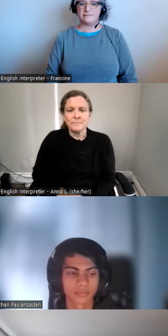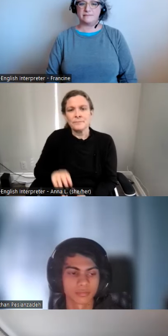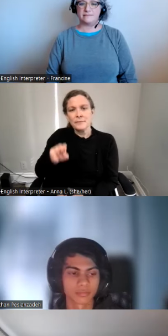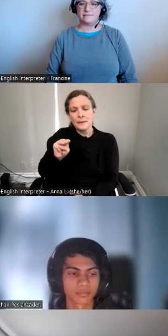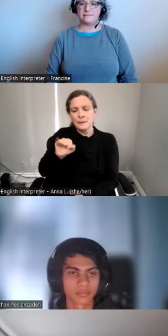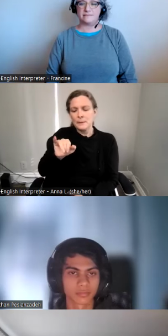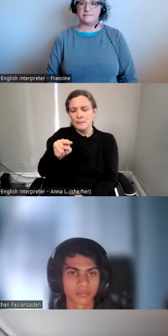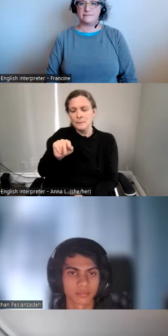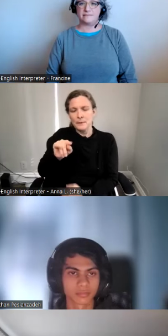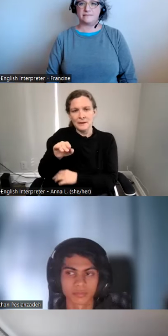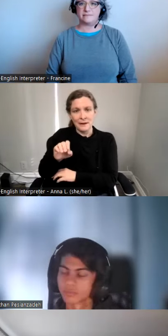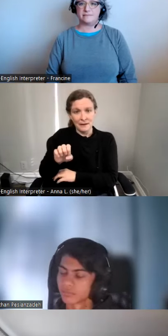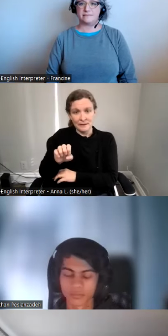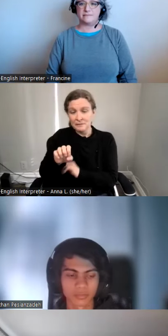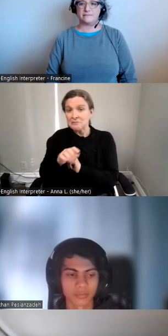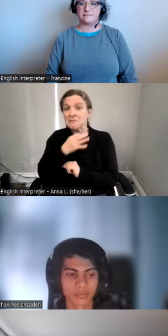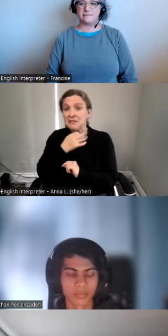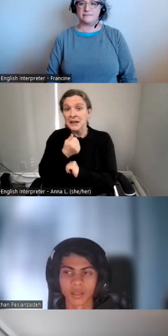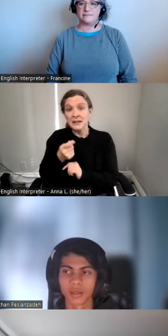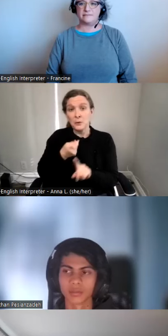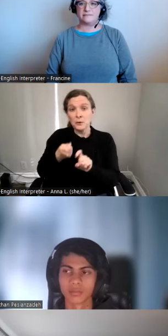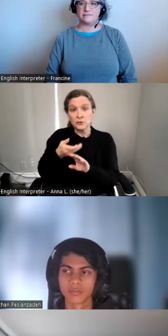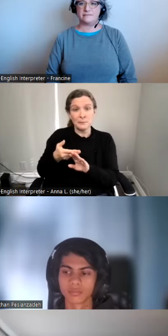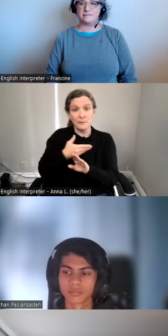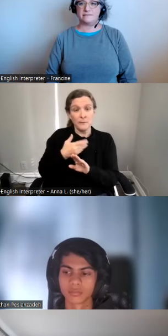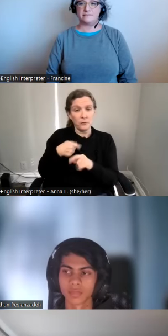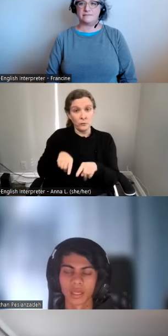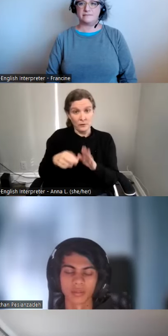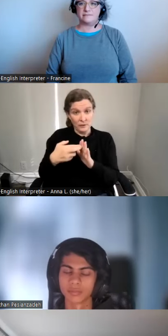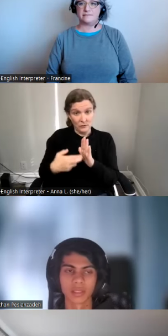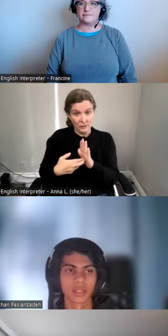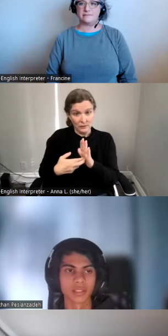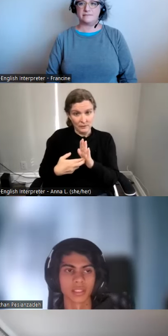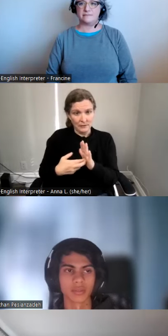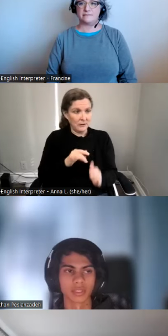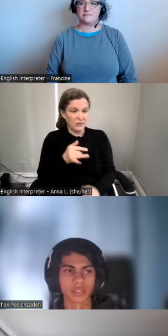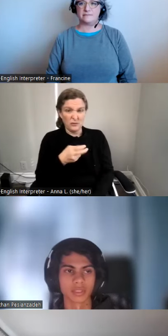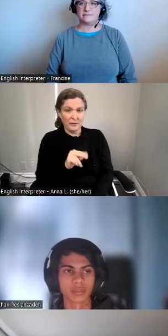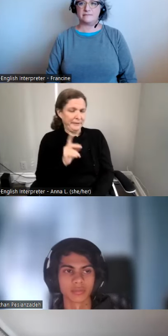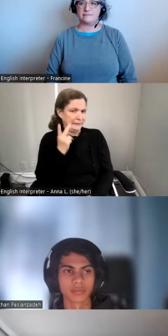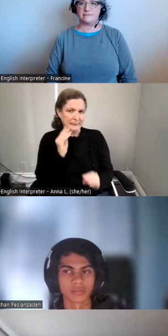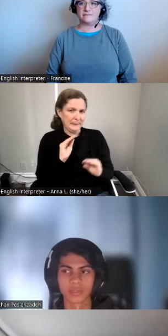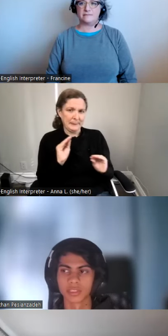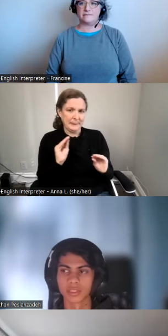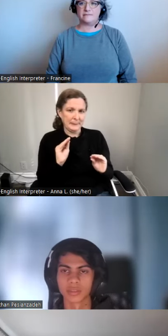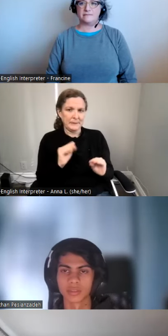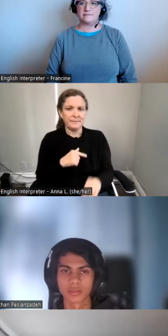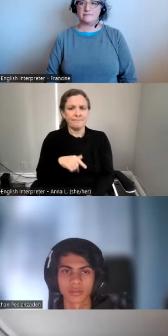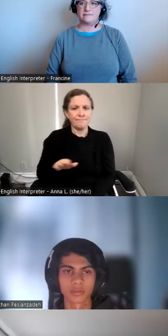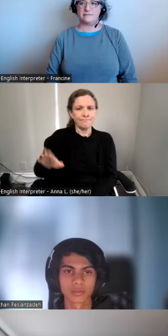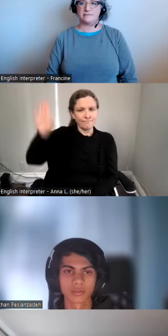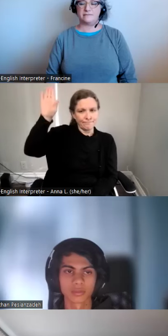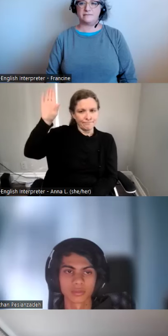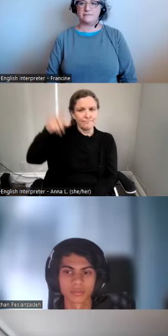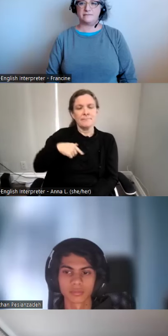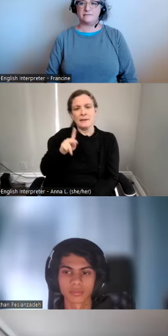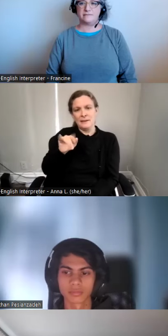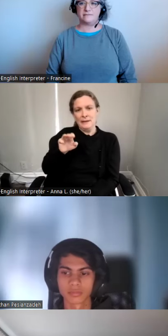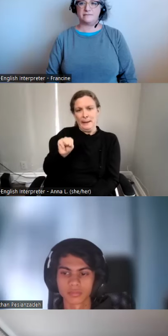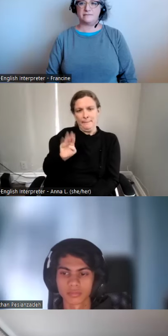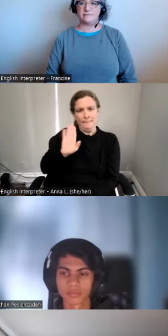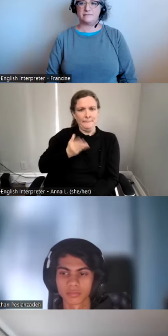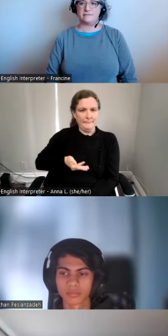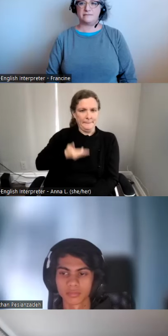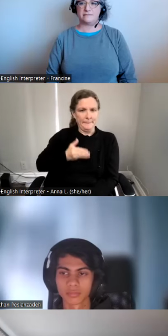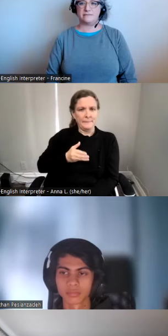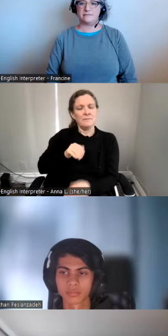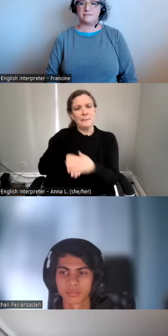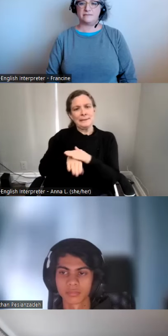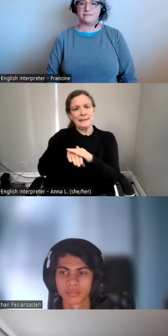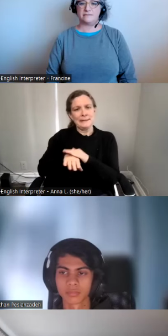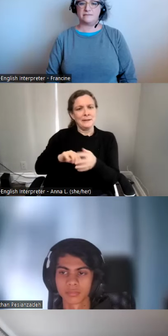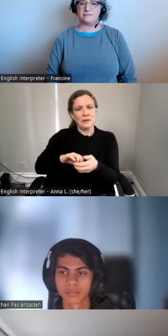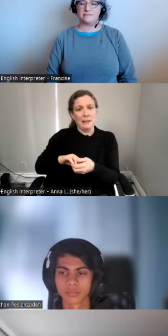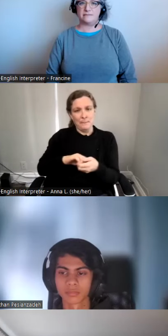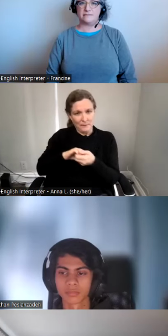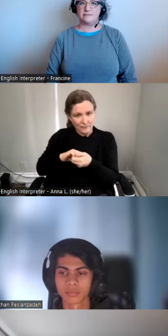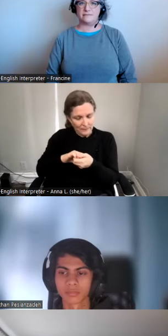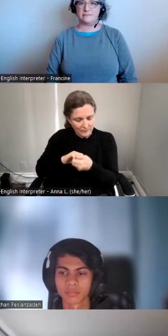raise your hand.